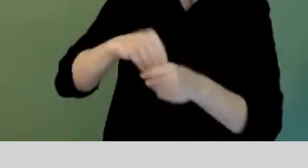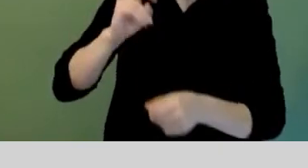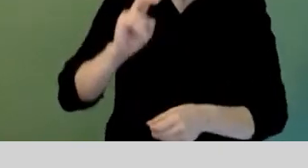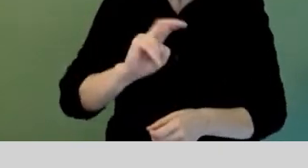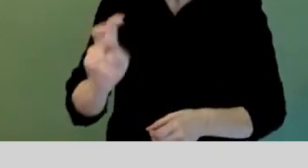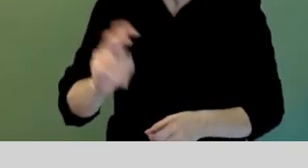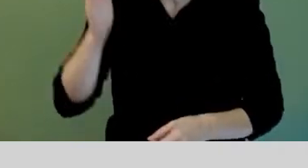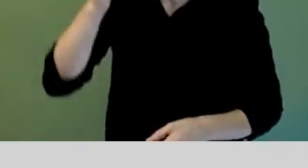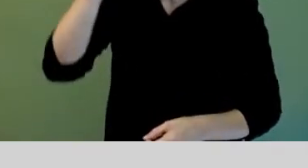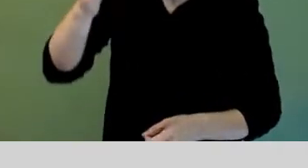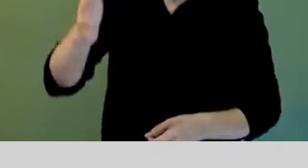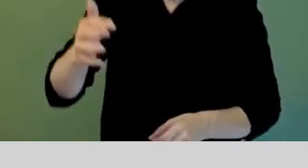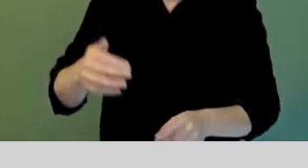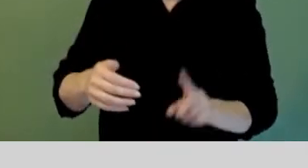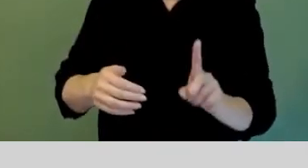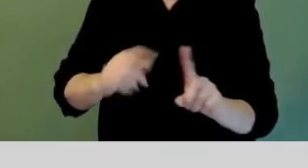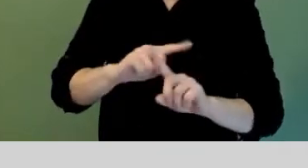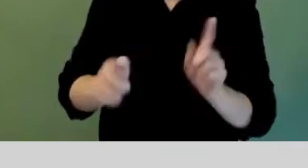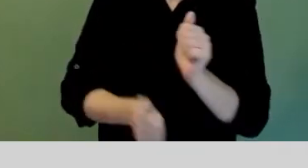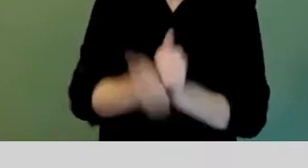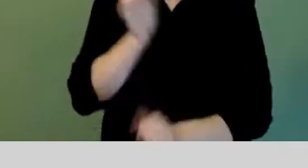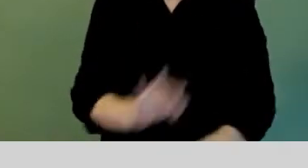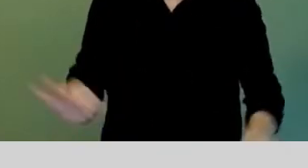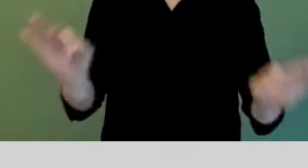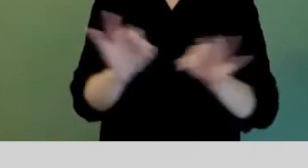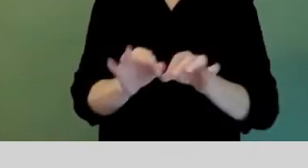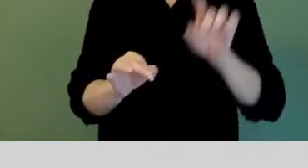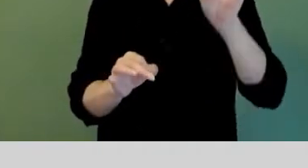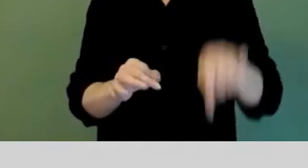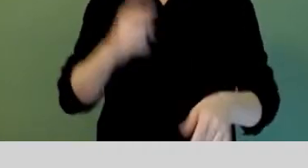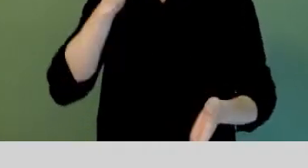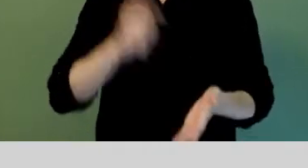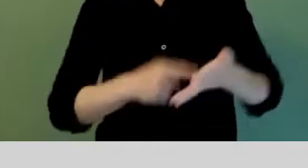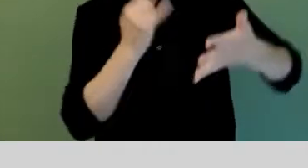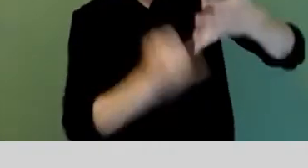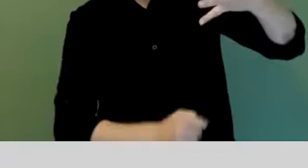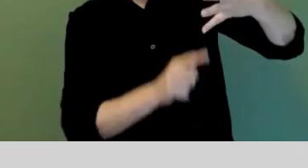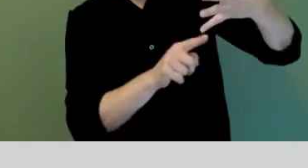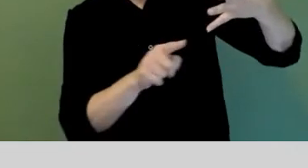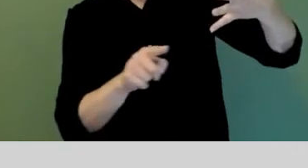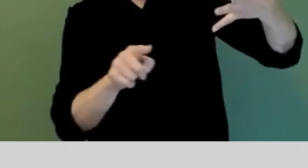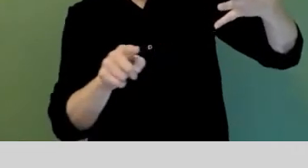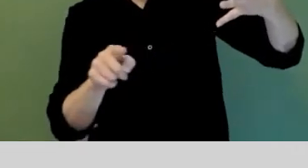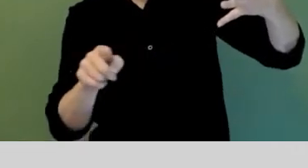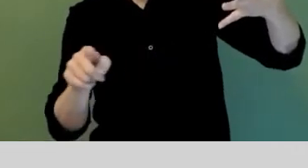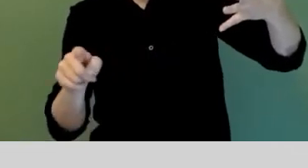But most importantly, it noticed that decoration was hidden and it should be moved to the front